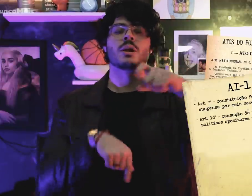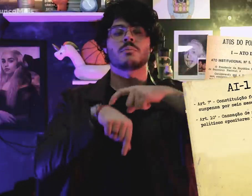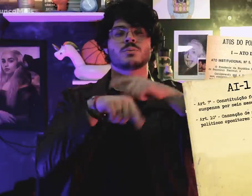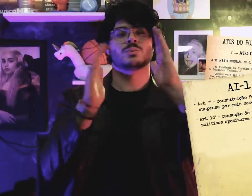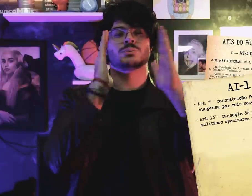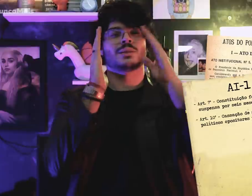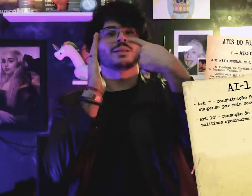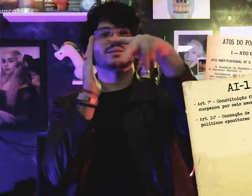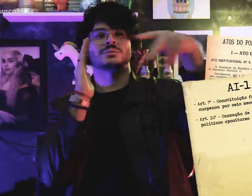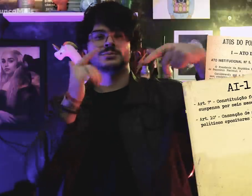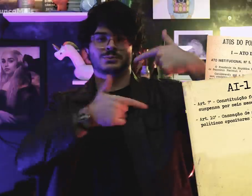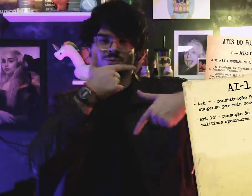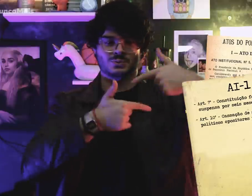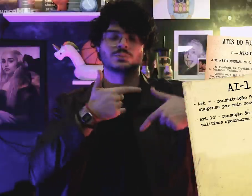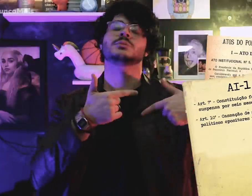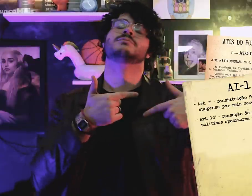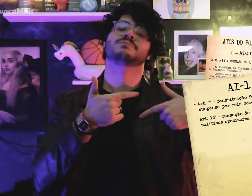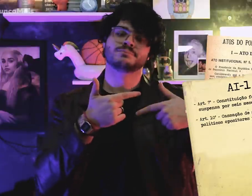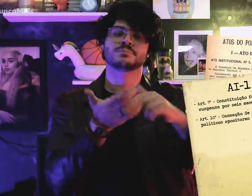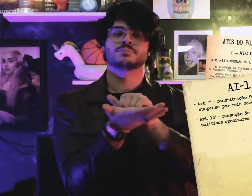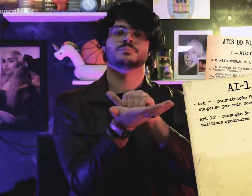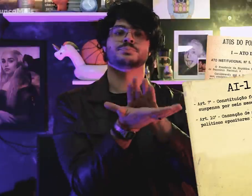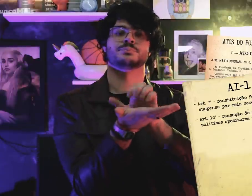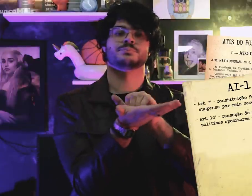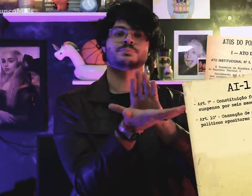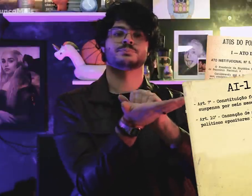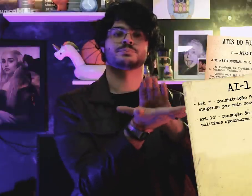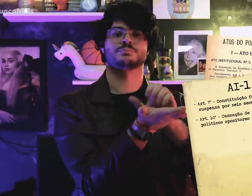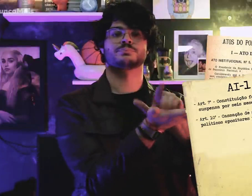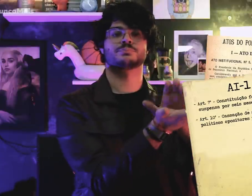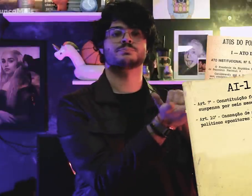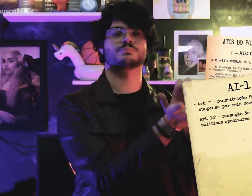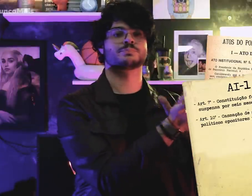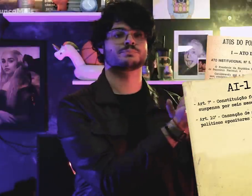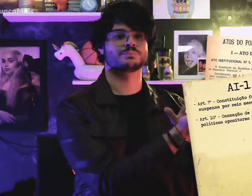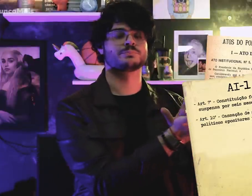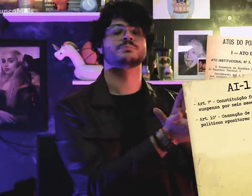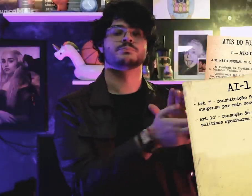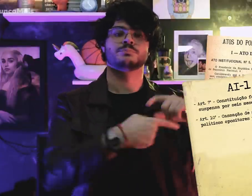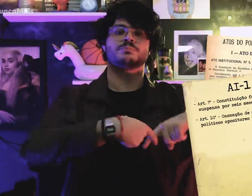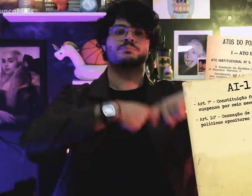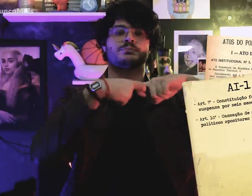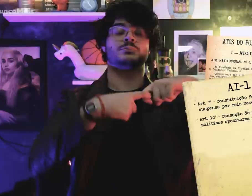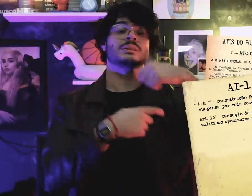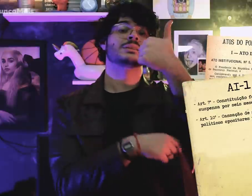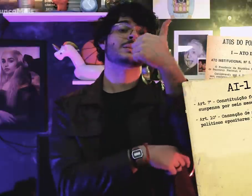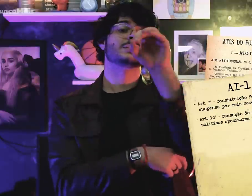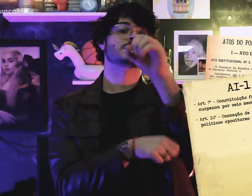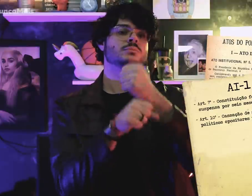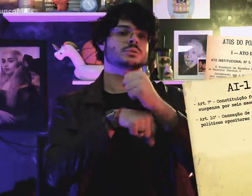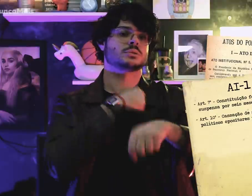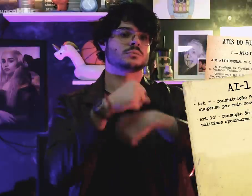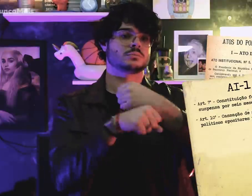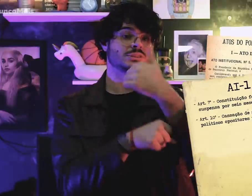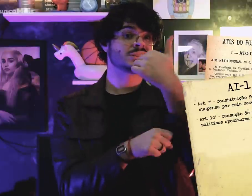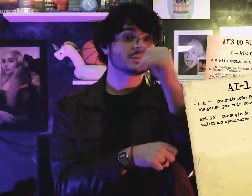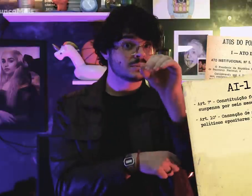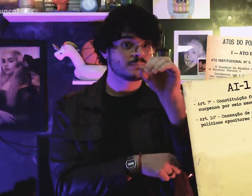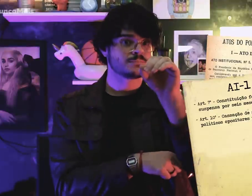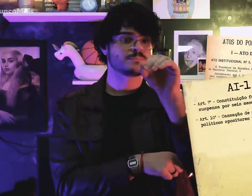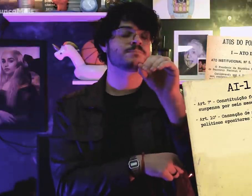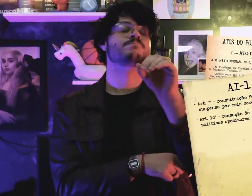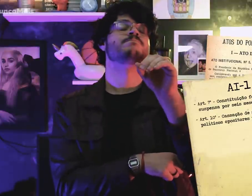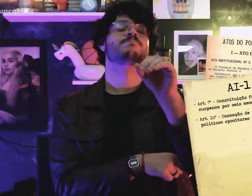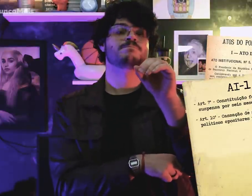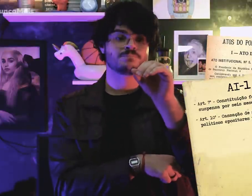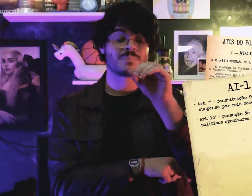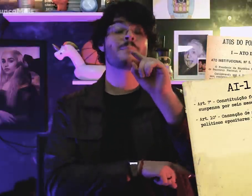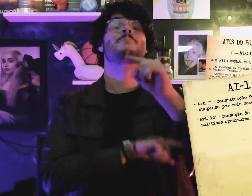were forfeited for ten years